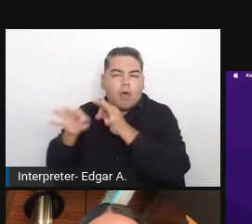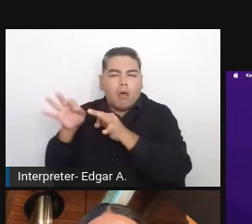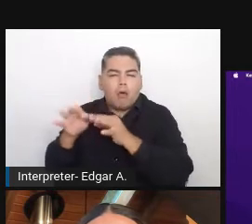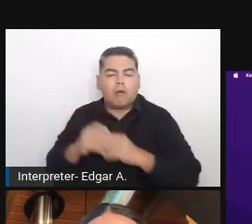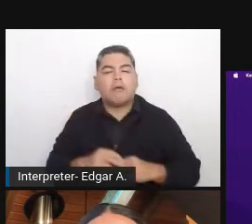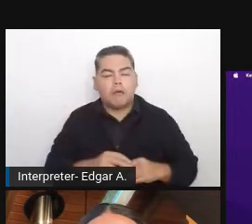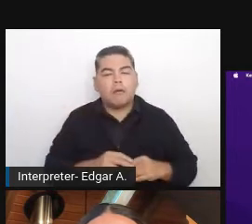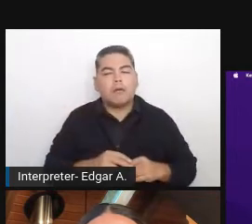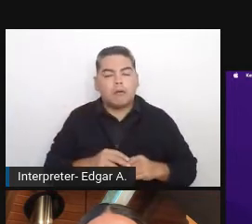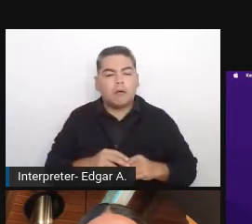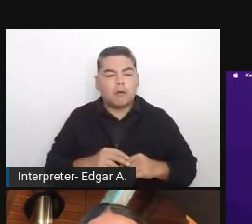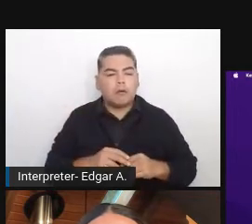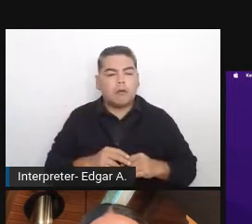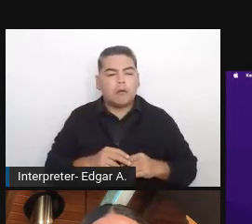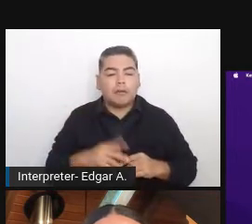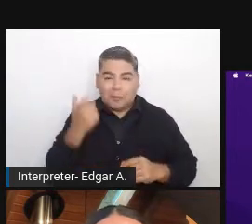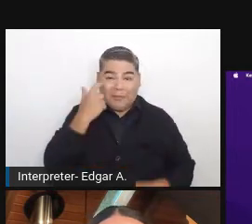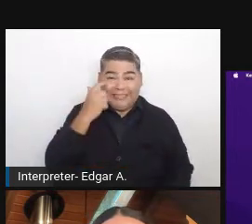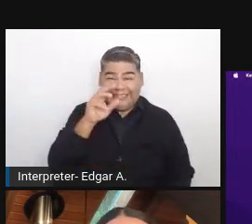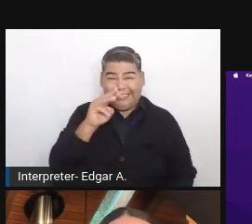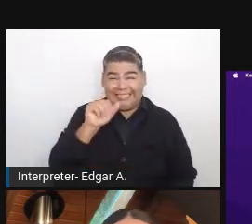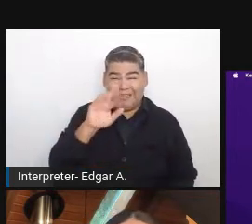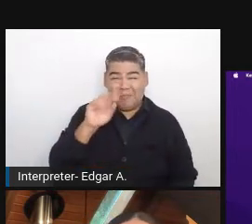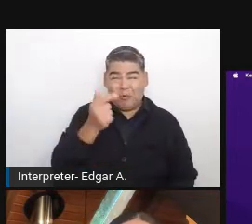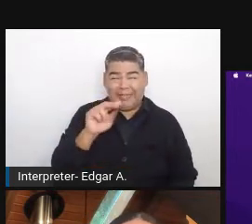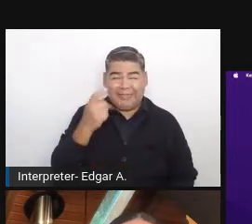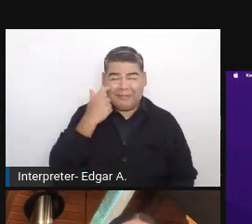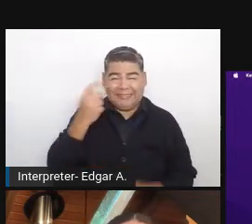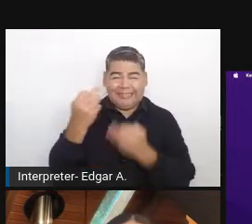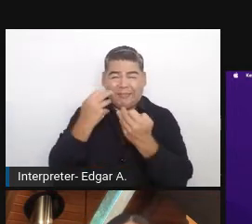As Morgan already told, only ask what you really, really need